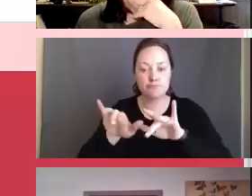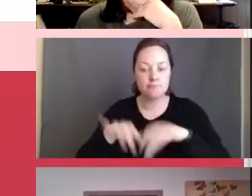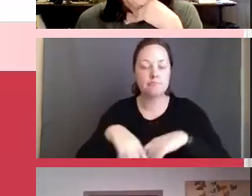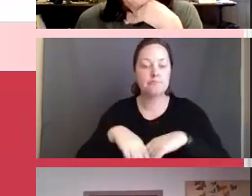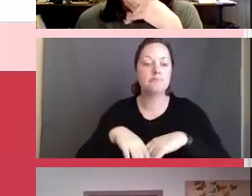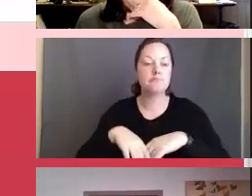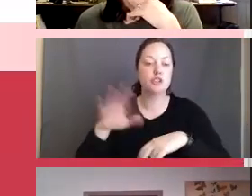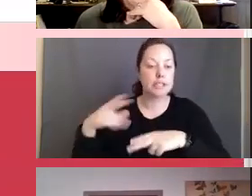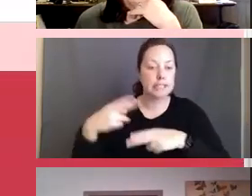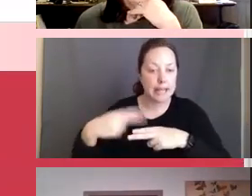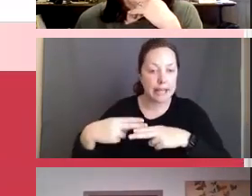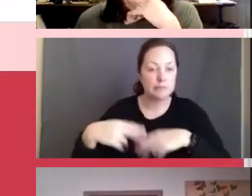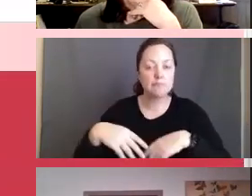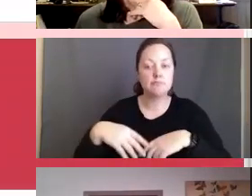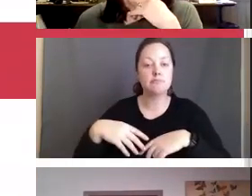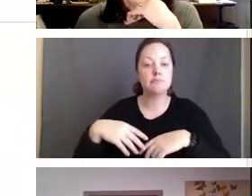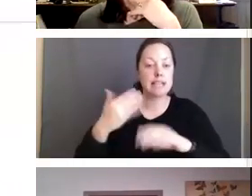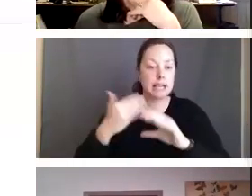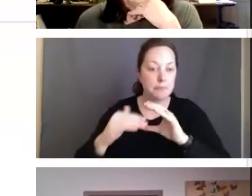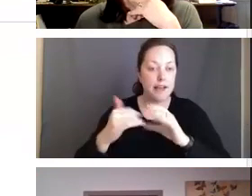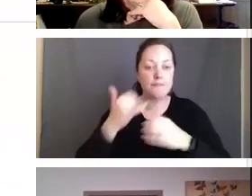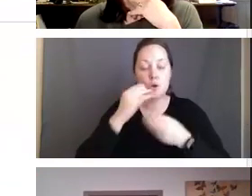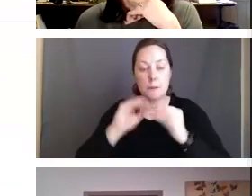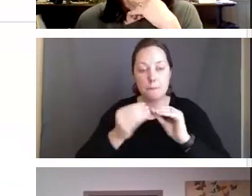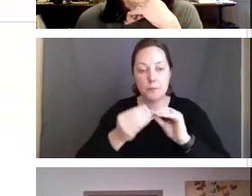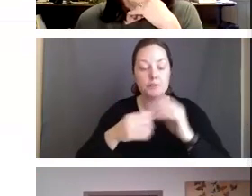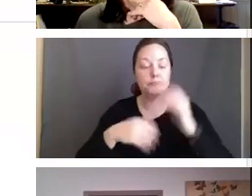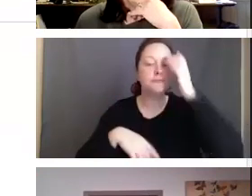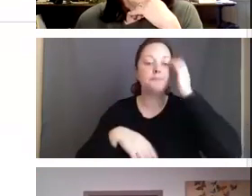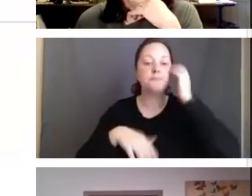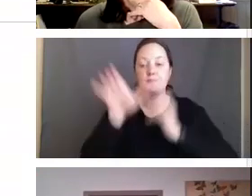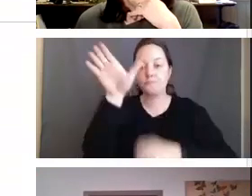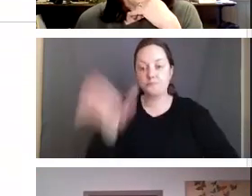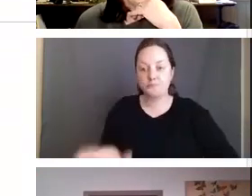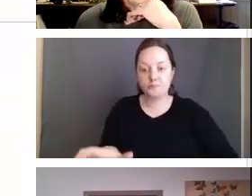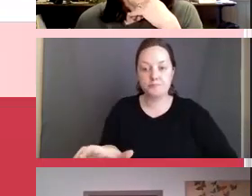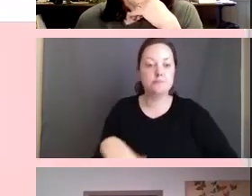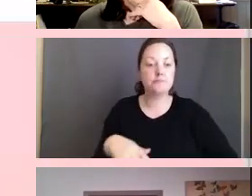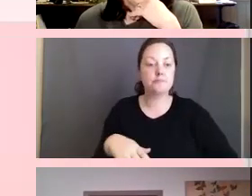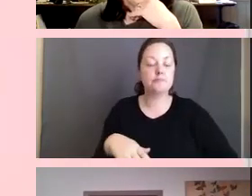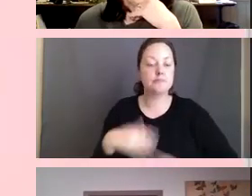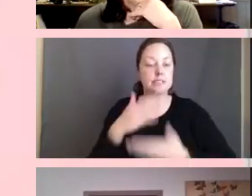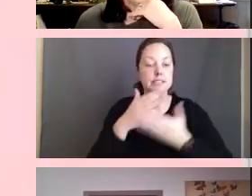Students might want to pop in YouTube videos because they use career research videos like